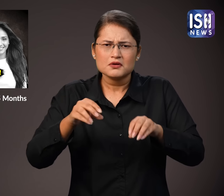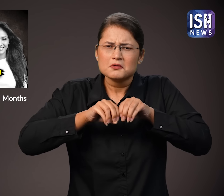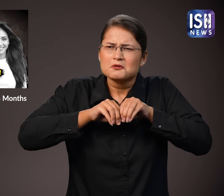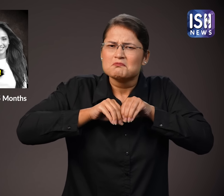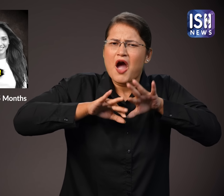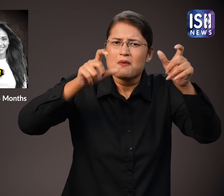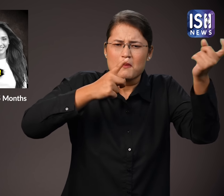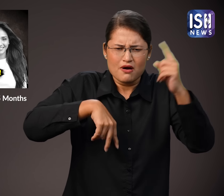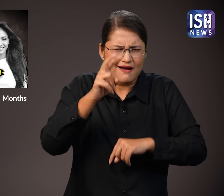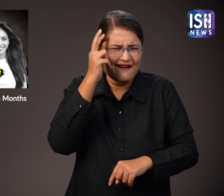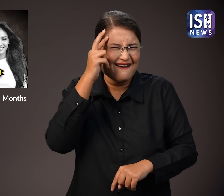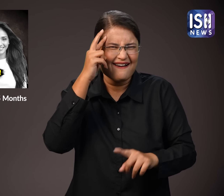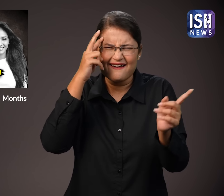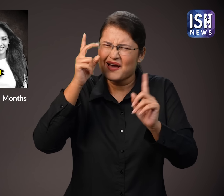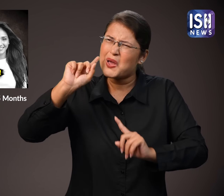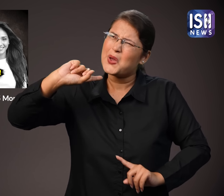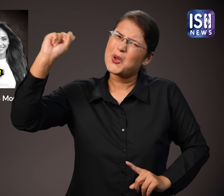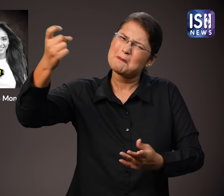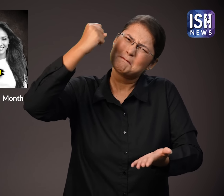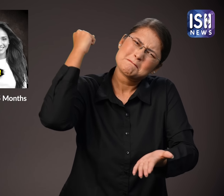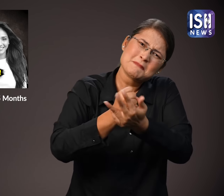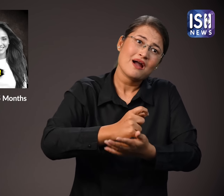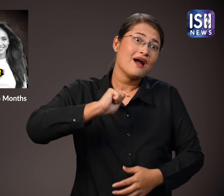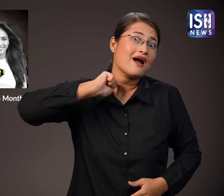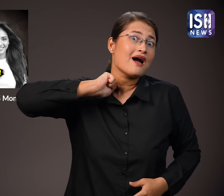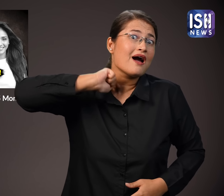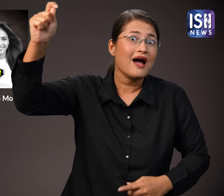This detail triggered huge suspicion online because in hanging cases,